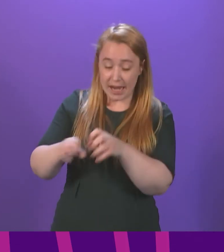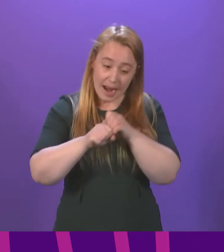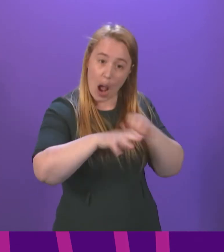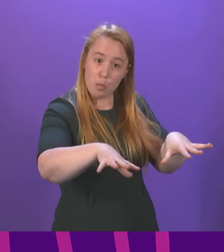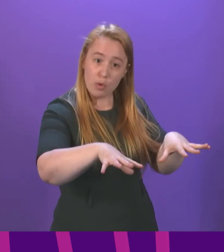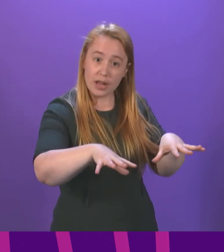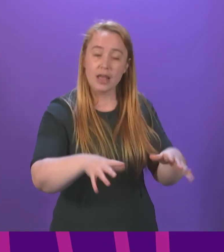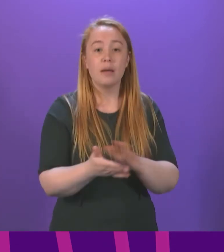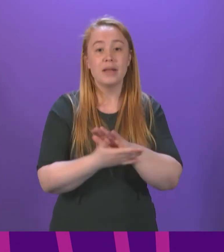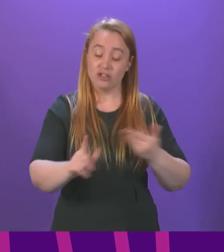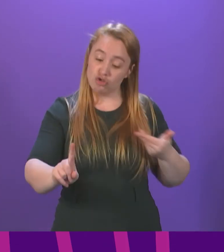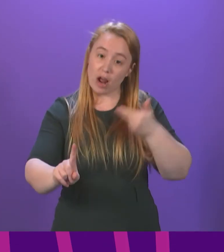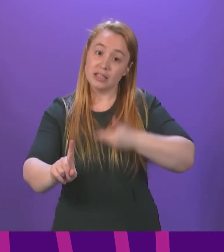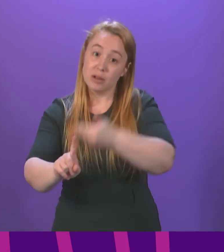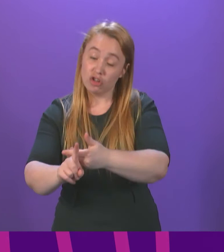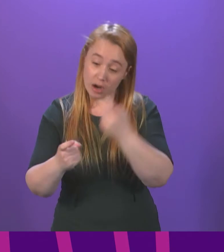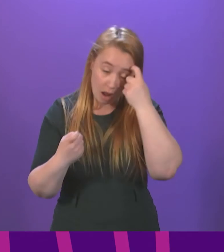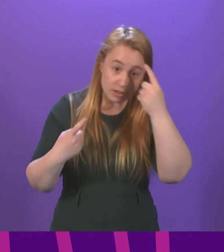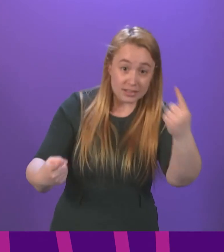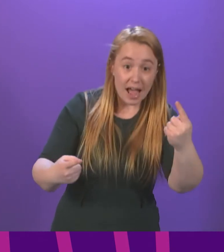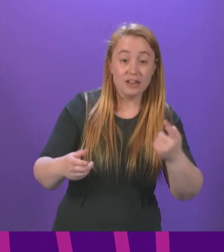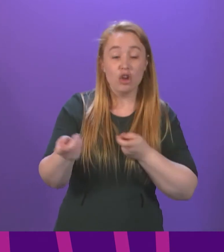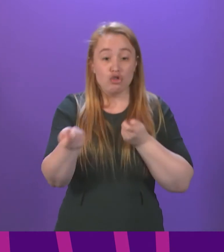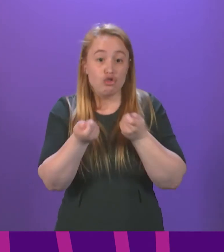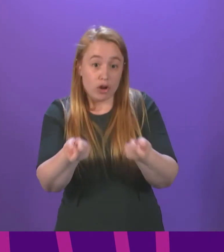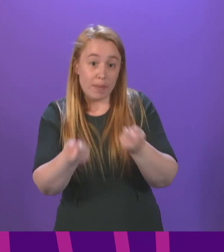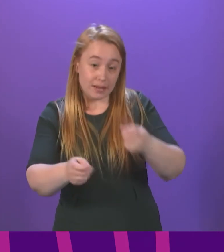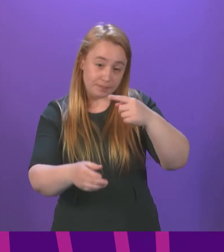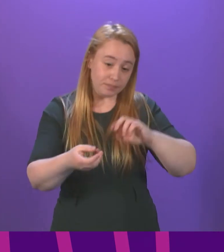better and to design treatments, it gives us early warning of new strains, and it builds